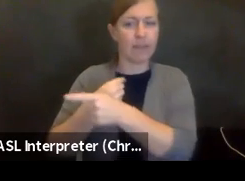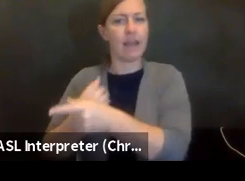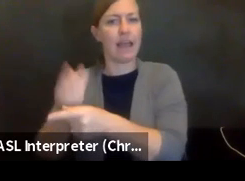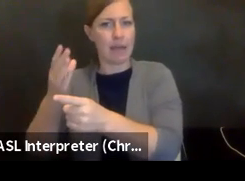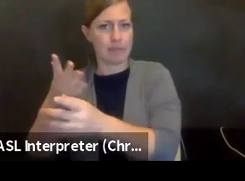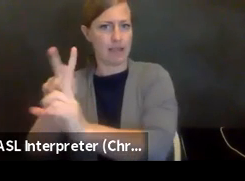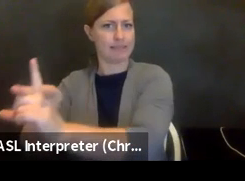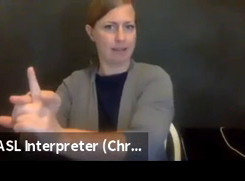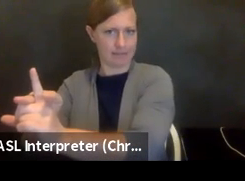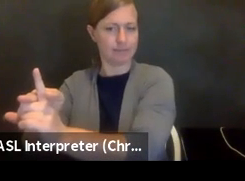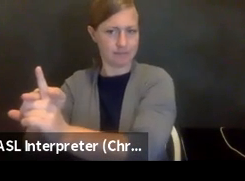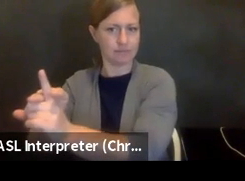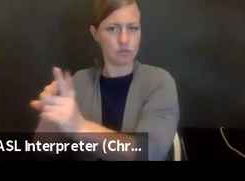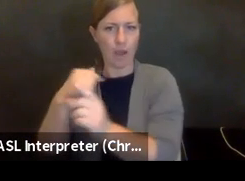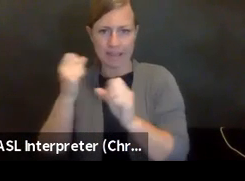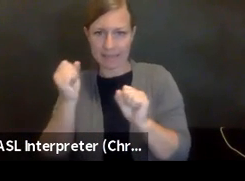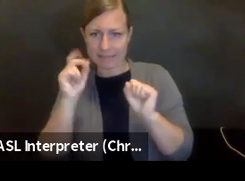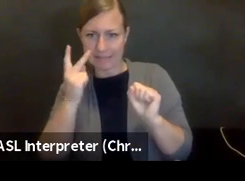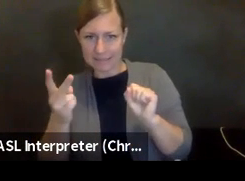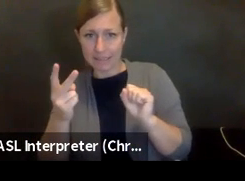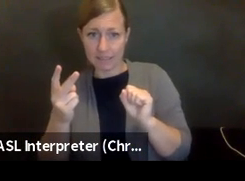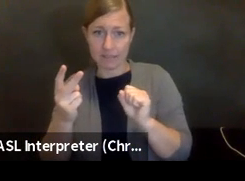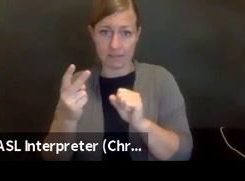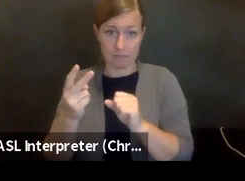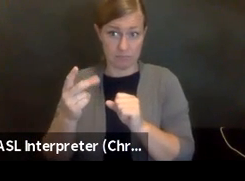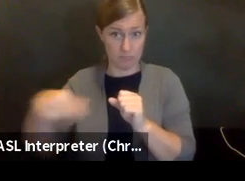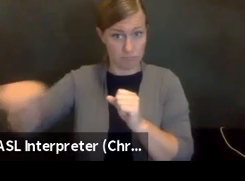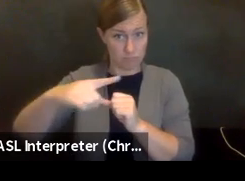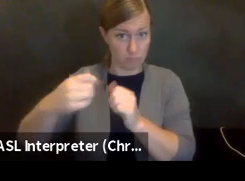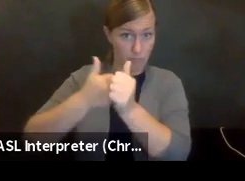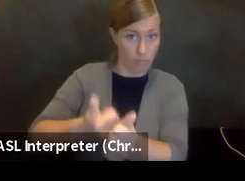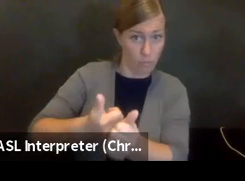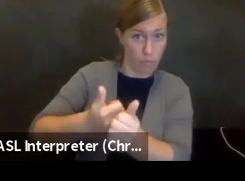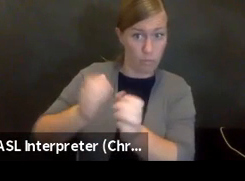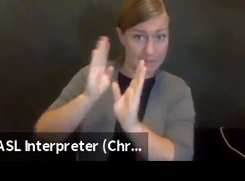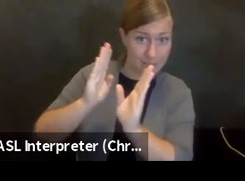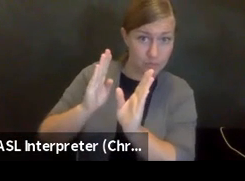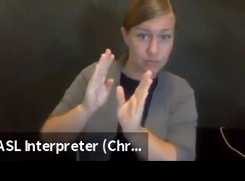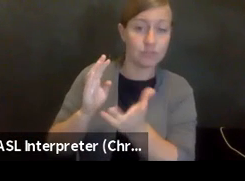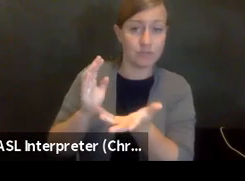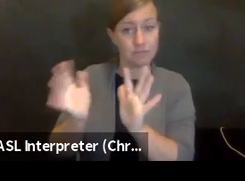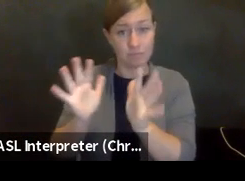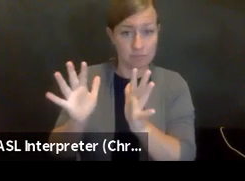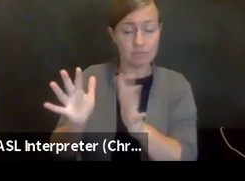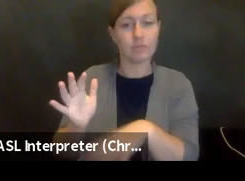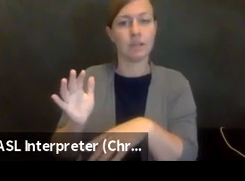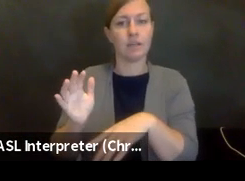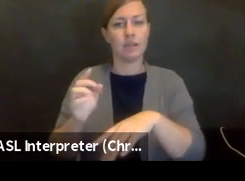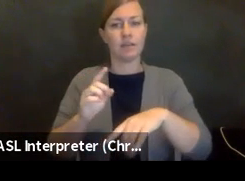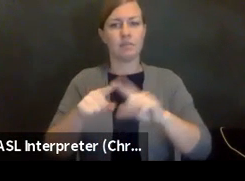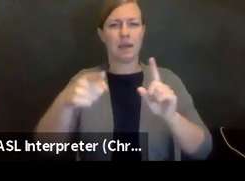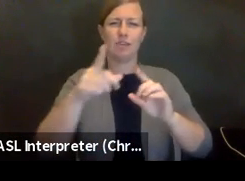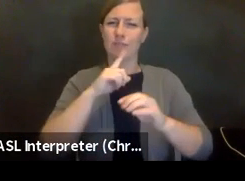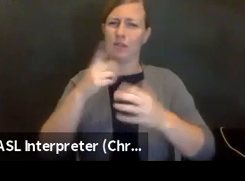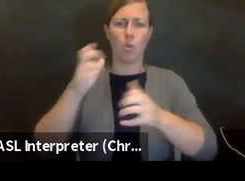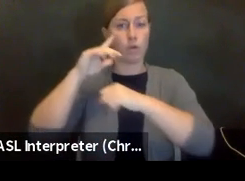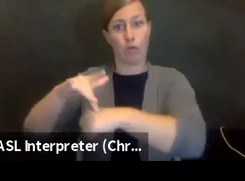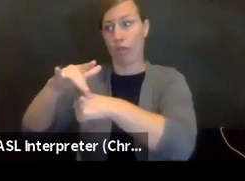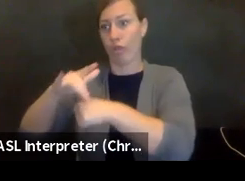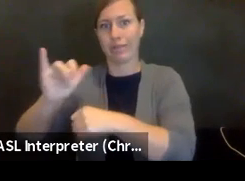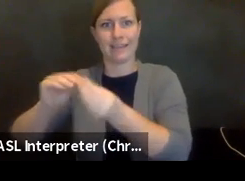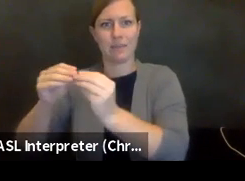Katherine Livick - ESD 112: So I can get an idea of whether they're paying attention to me or not. Although you should resist the temptation to just watch that. It's not, it's not going to be a good experience.